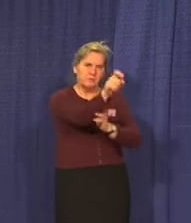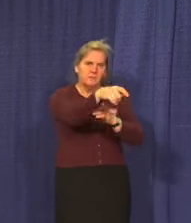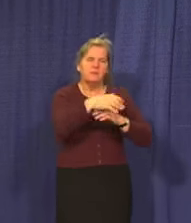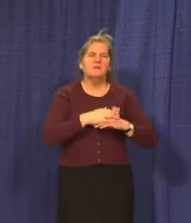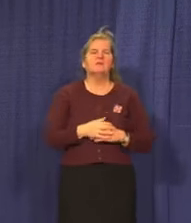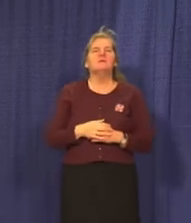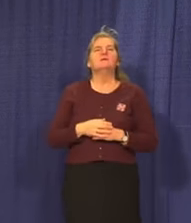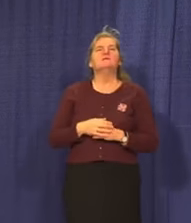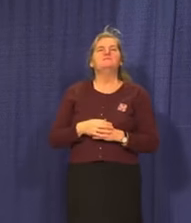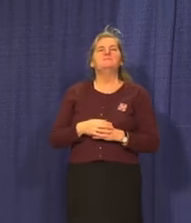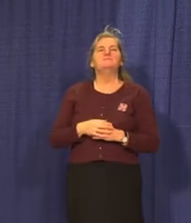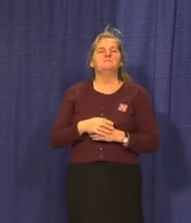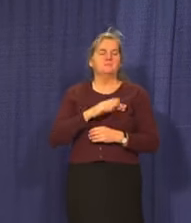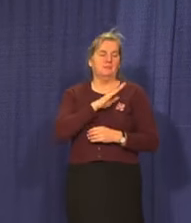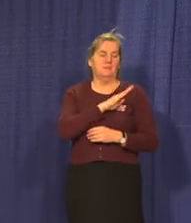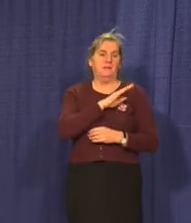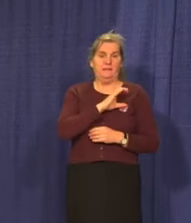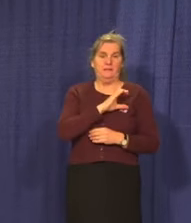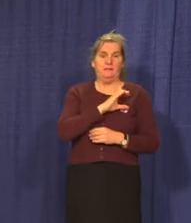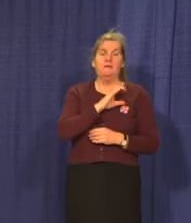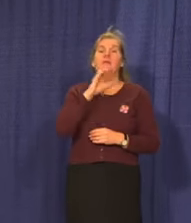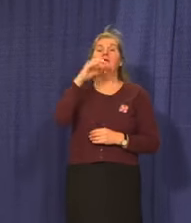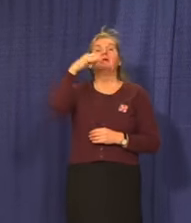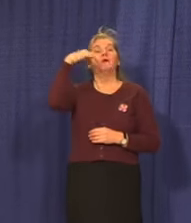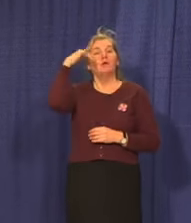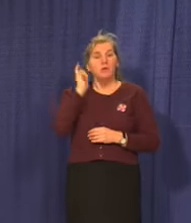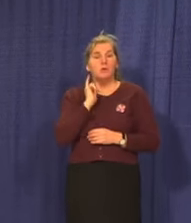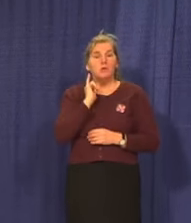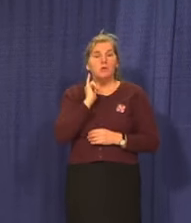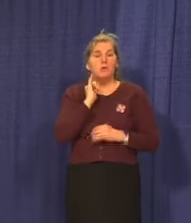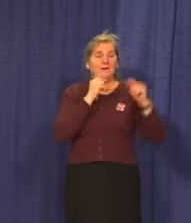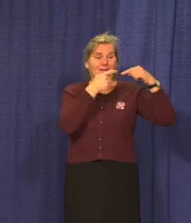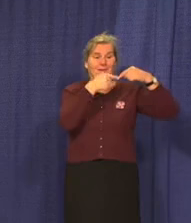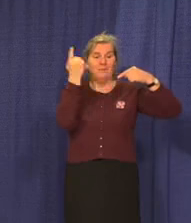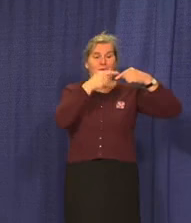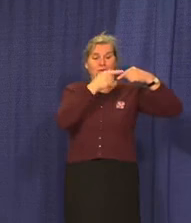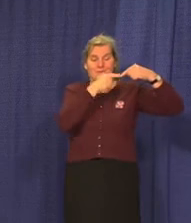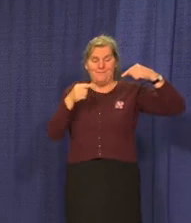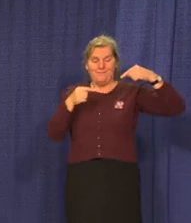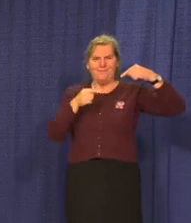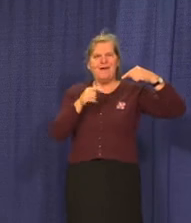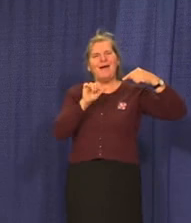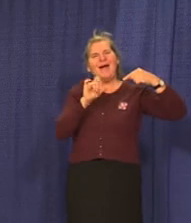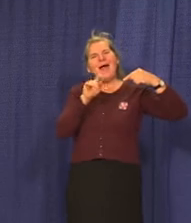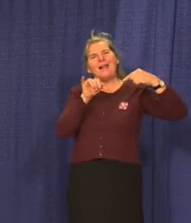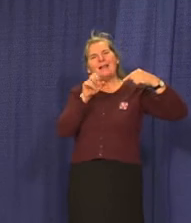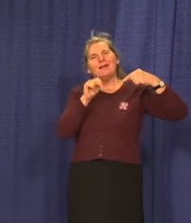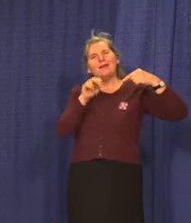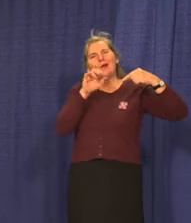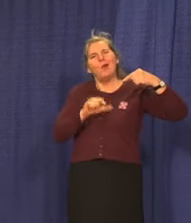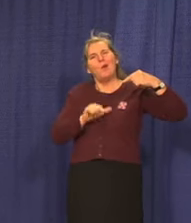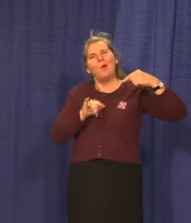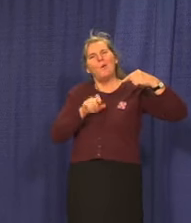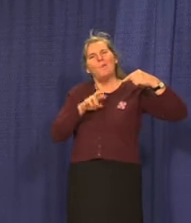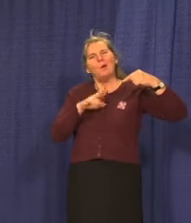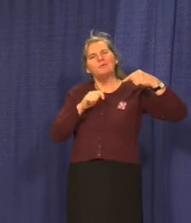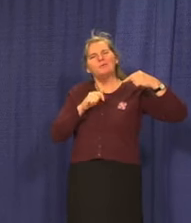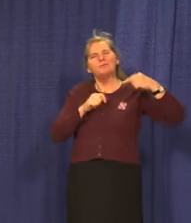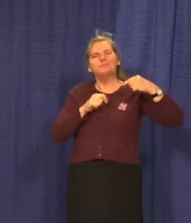BC-YUKON BORDER AREAS SUCH AS ATLAND AND LOWER POST-, WHO DEPEND ON WHITEHORSE TO ACCESS